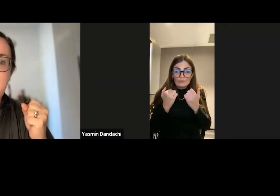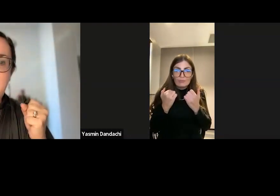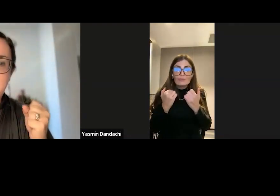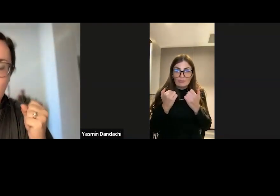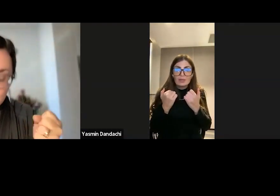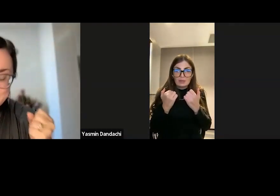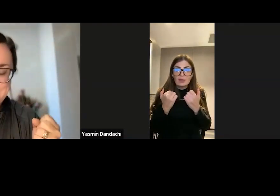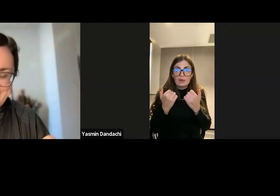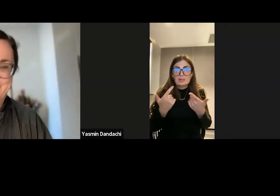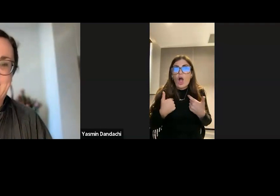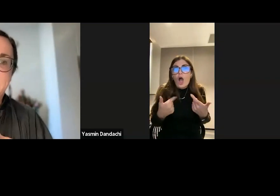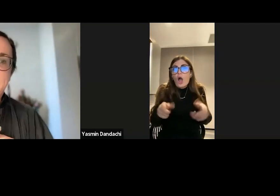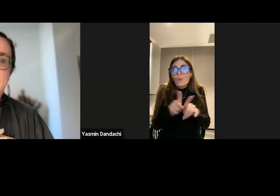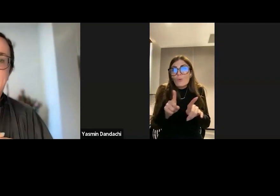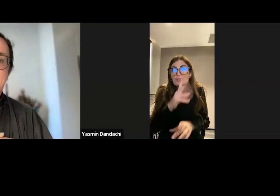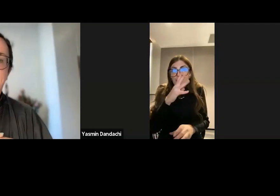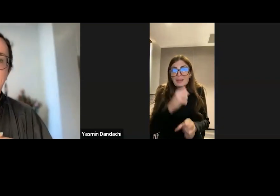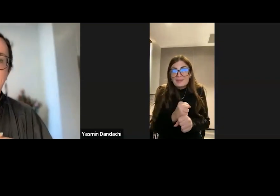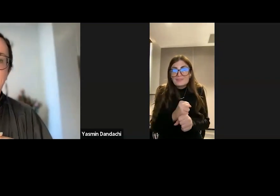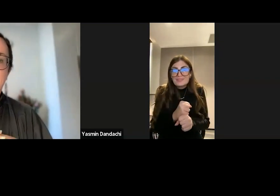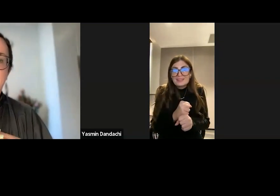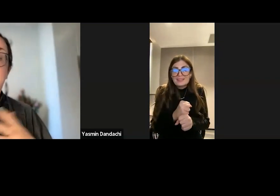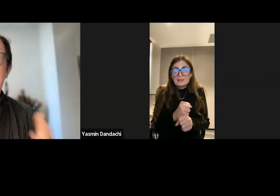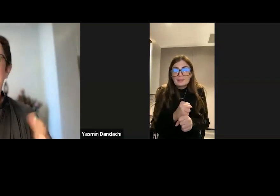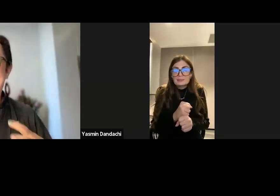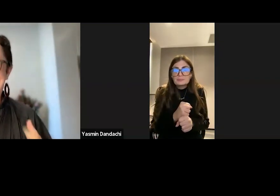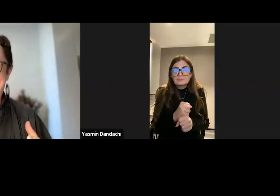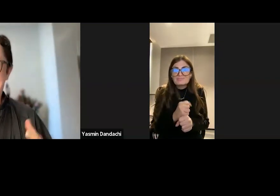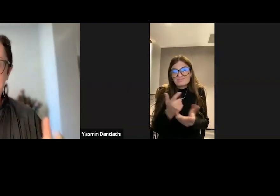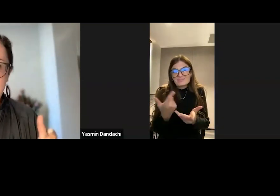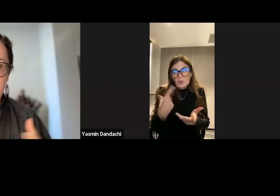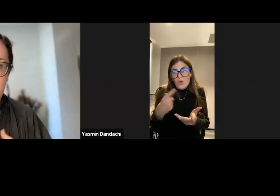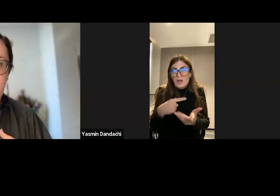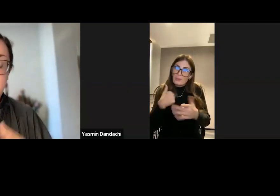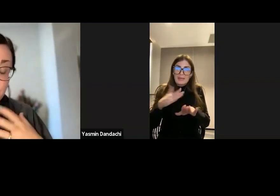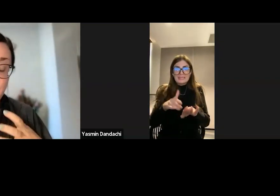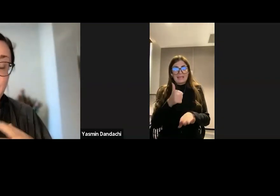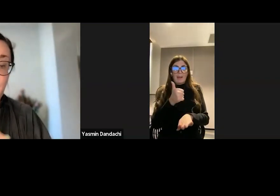I also believe that is because we're being set up to do so by governance